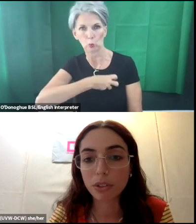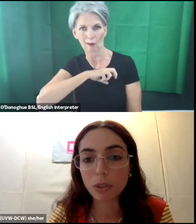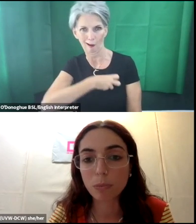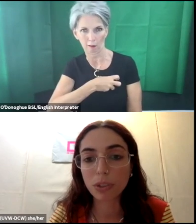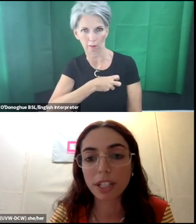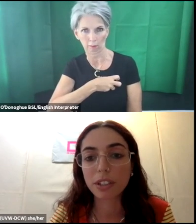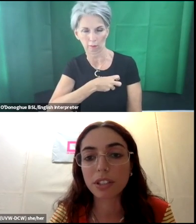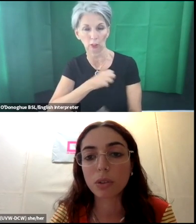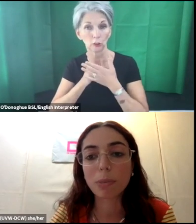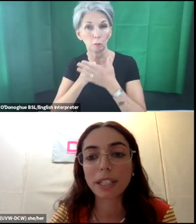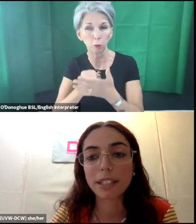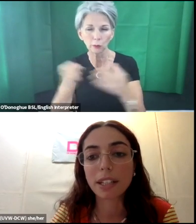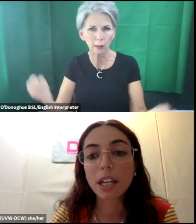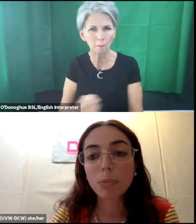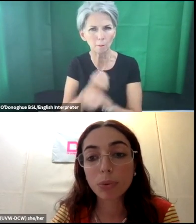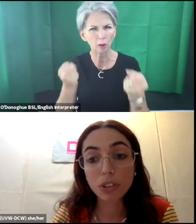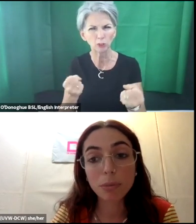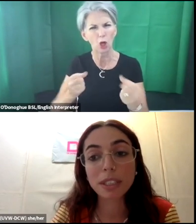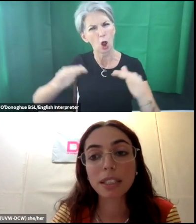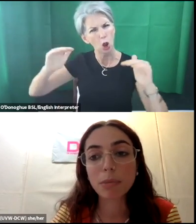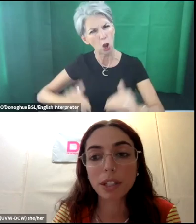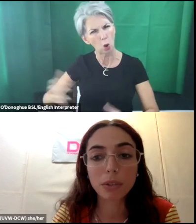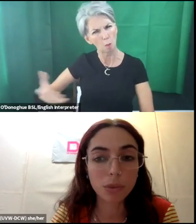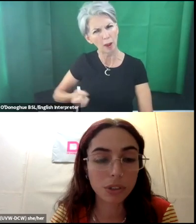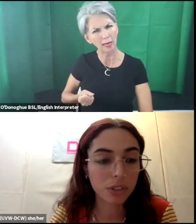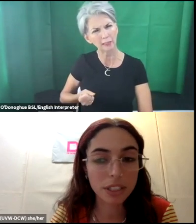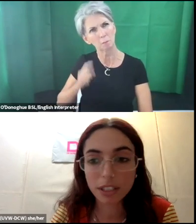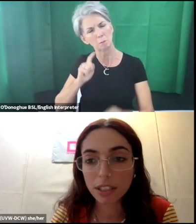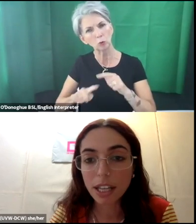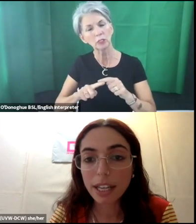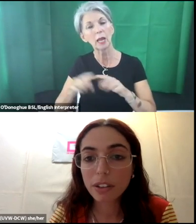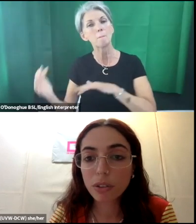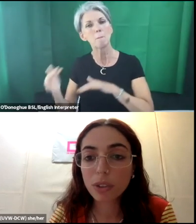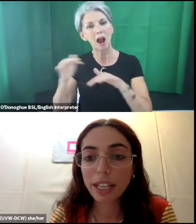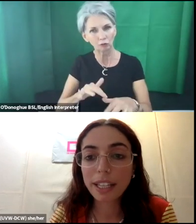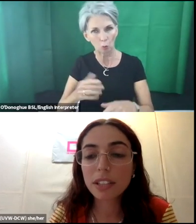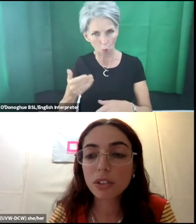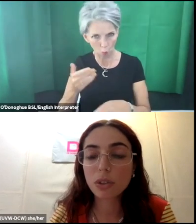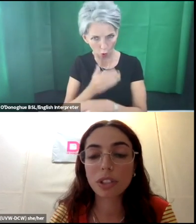empowers precarious low-paid and predominantly migrant workers in the UK.